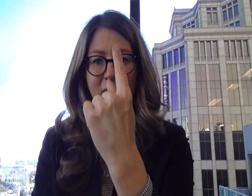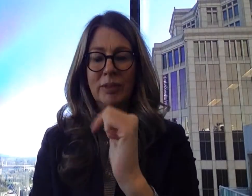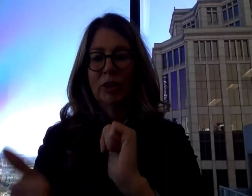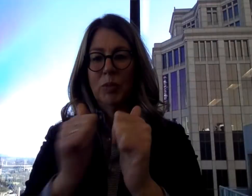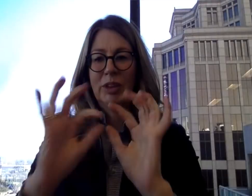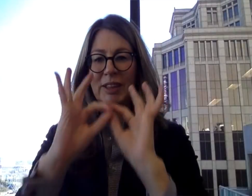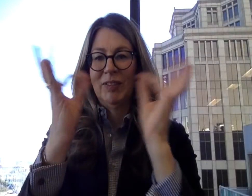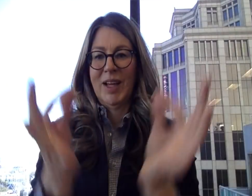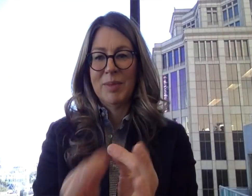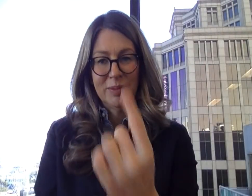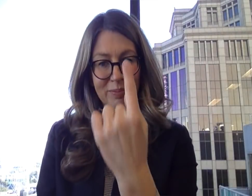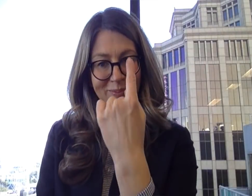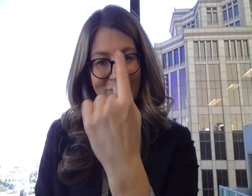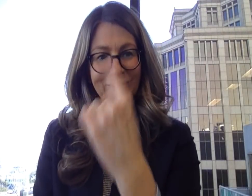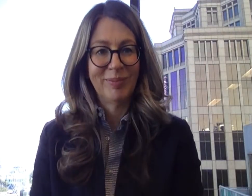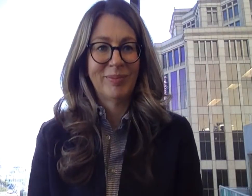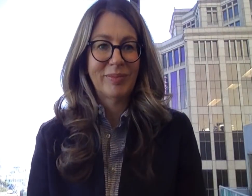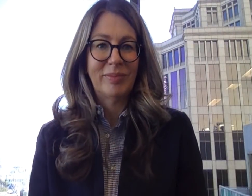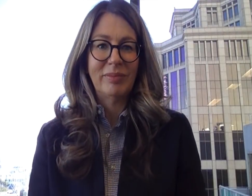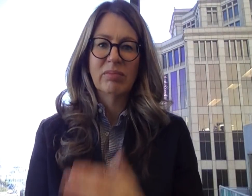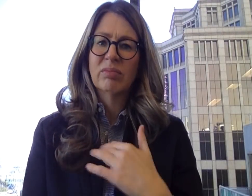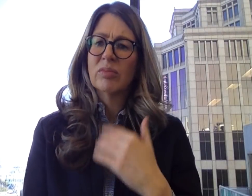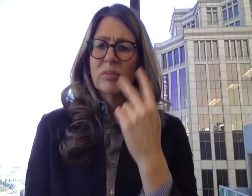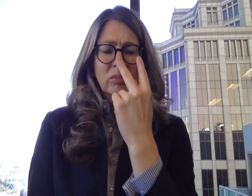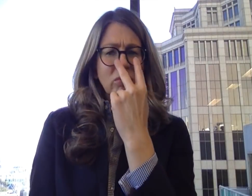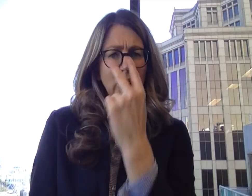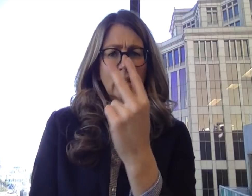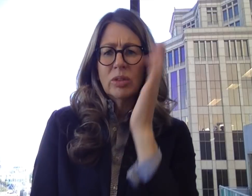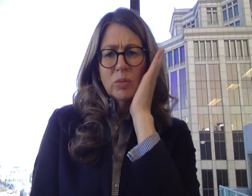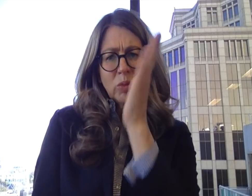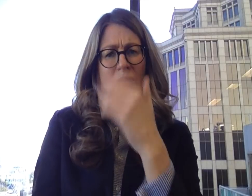I will be encouraging healthy debate between members,